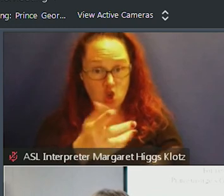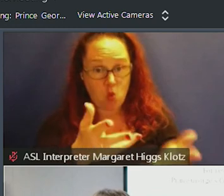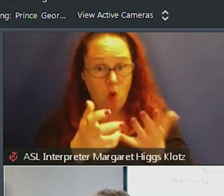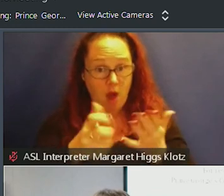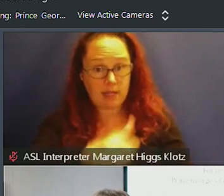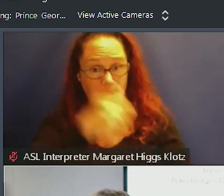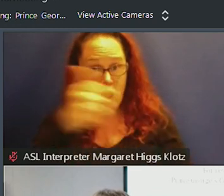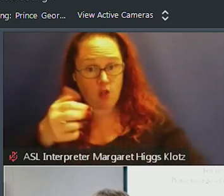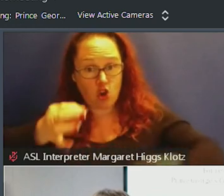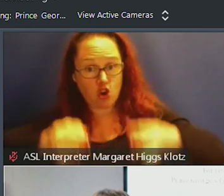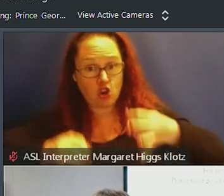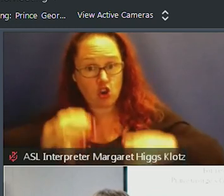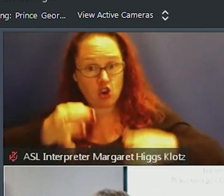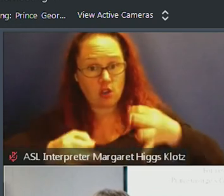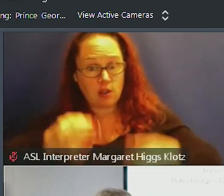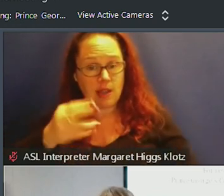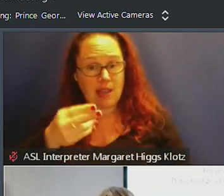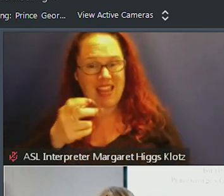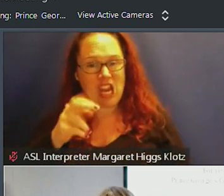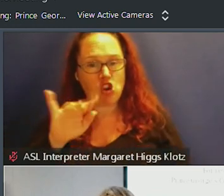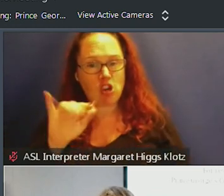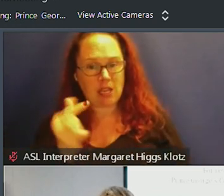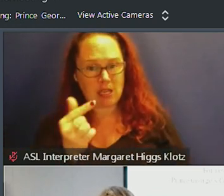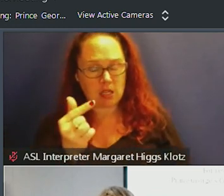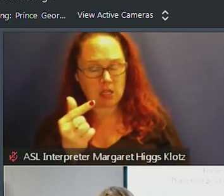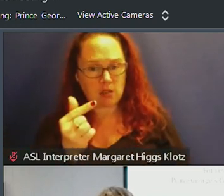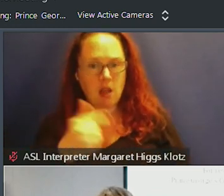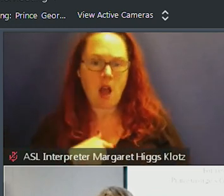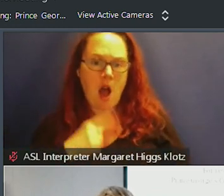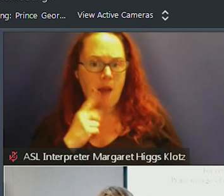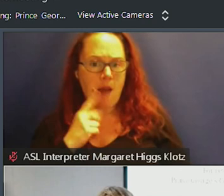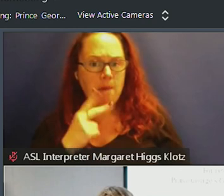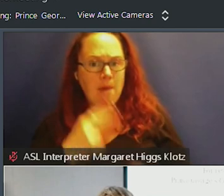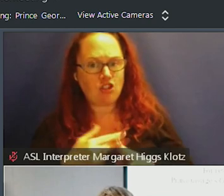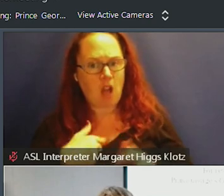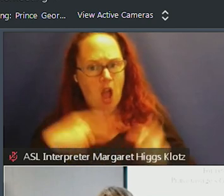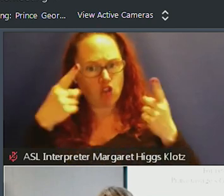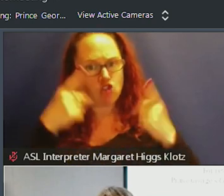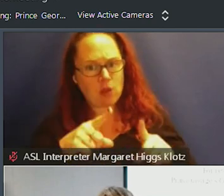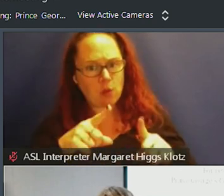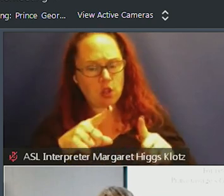And I mentioned earlier, I agree with you. I don't know what the board is going to do,